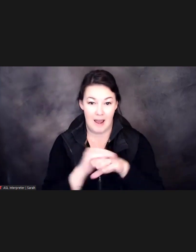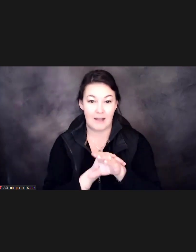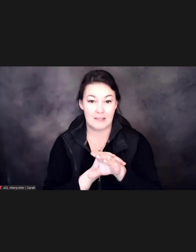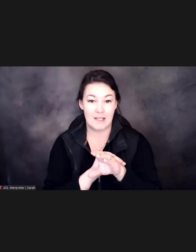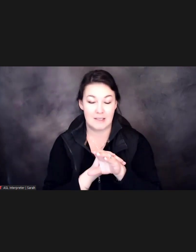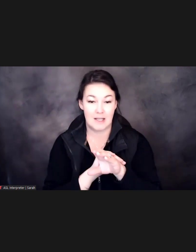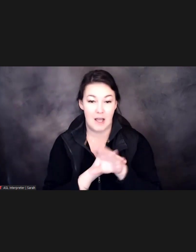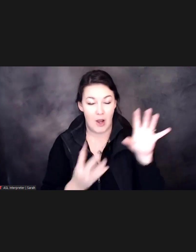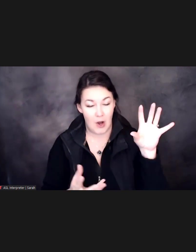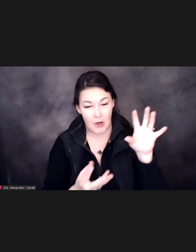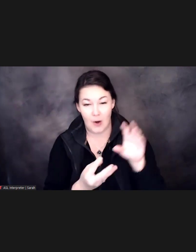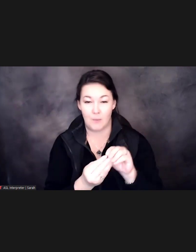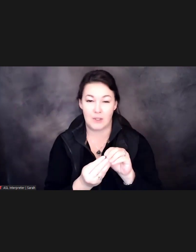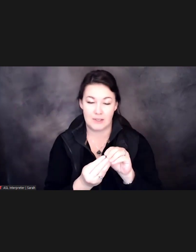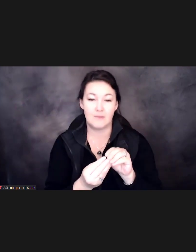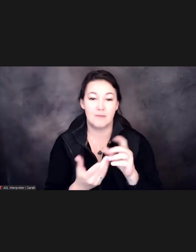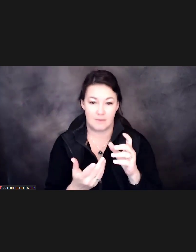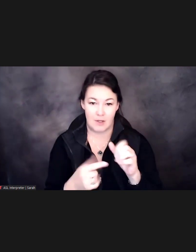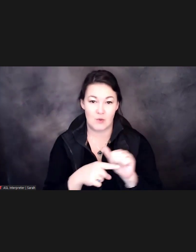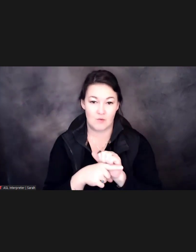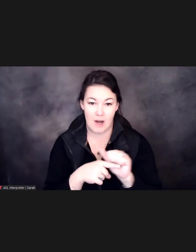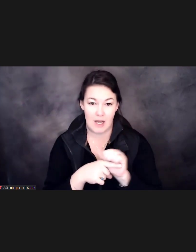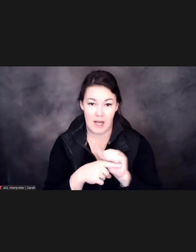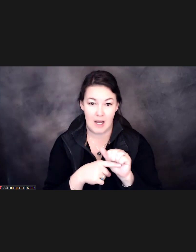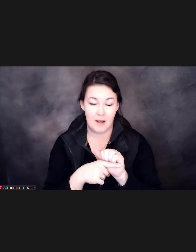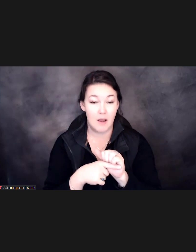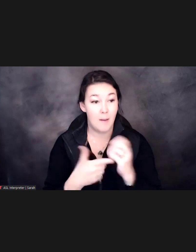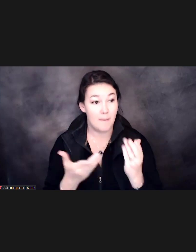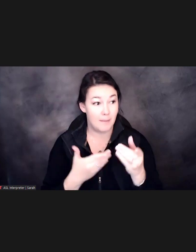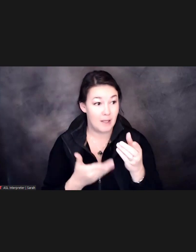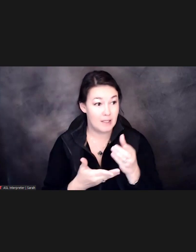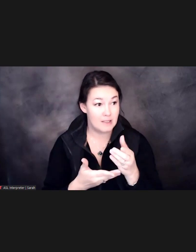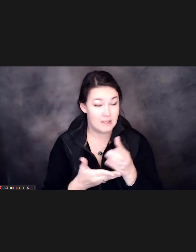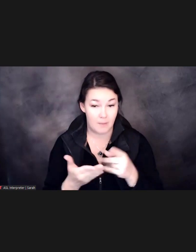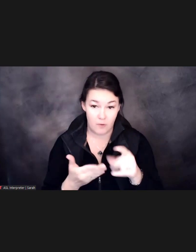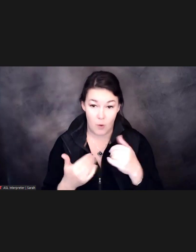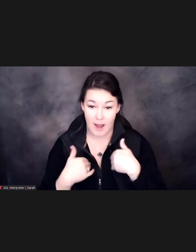training and, you know, some of you may have a group of staff who need